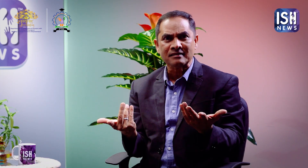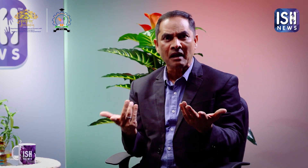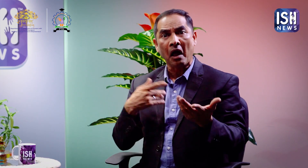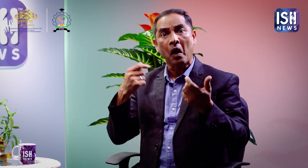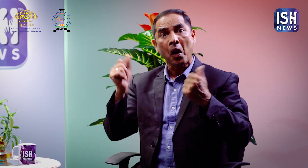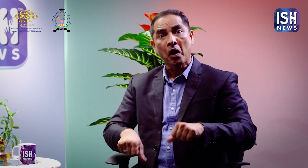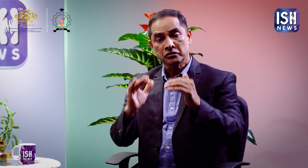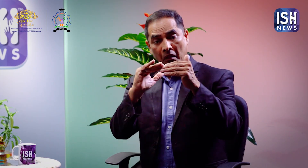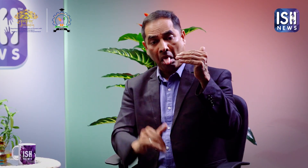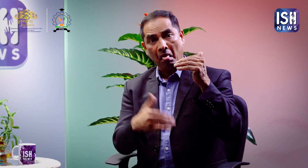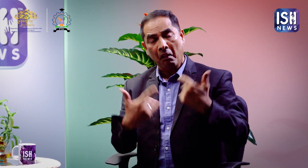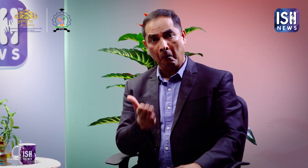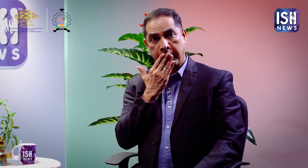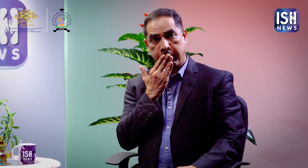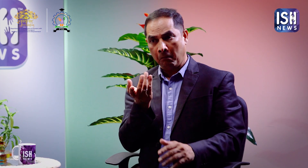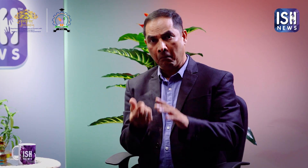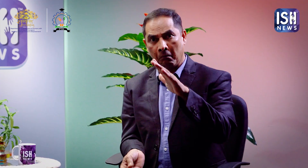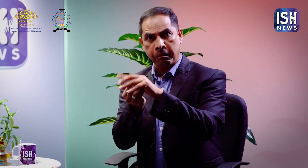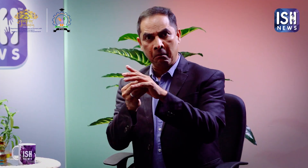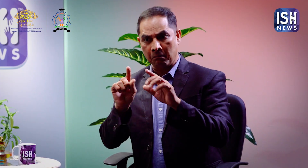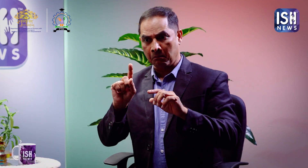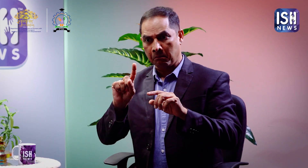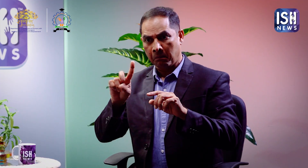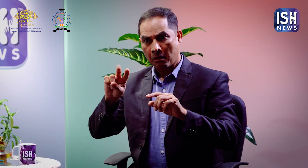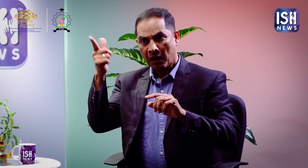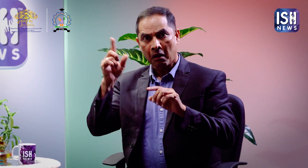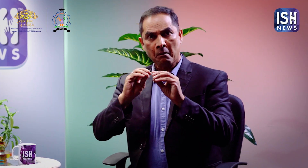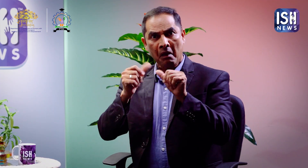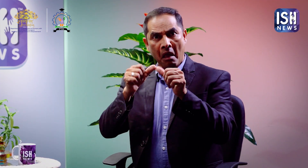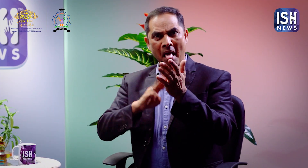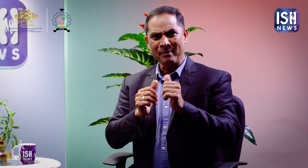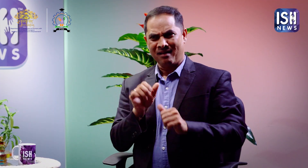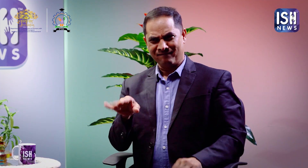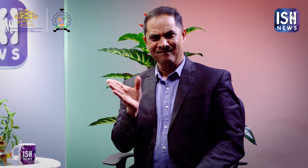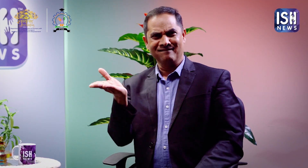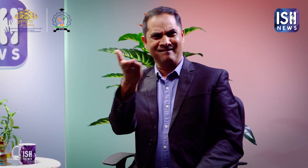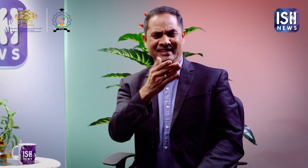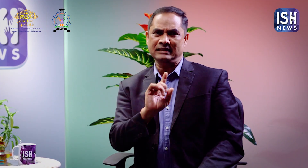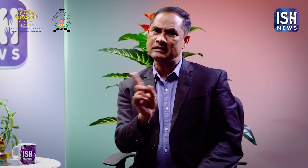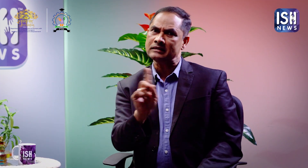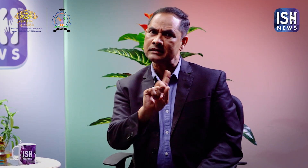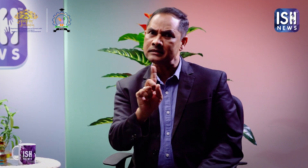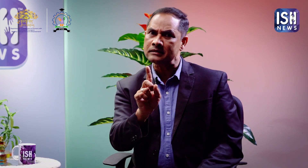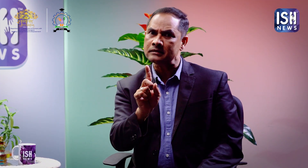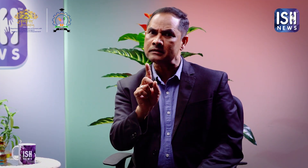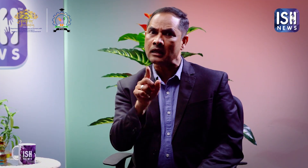If you feel inadequately prepared in Std 12, BA, or MA, resorting to other shortcuts is not the solution.